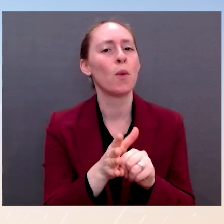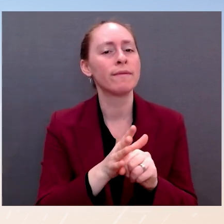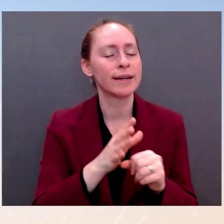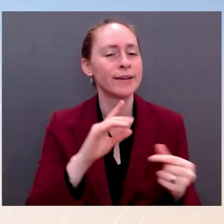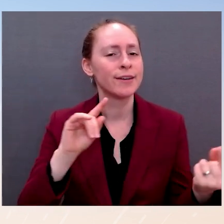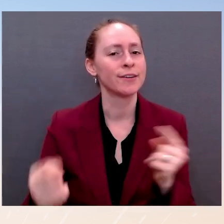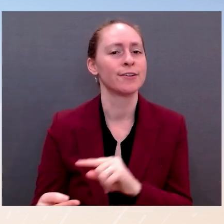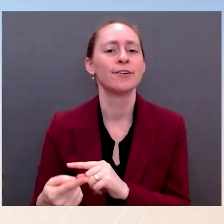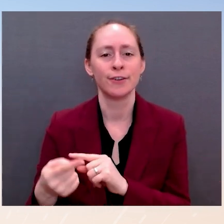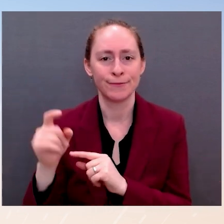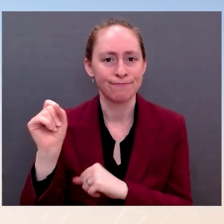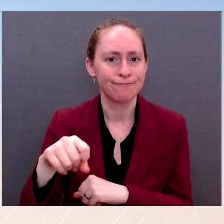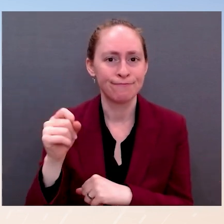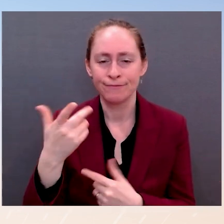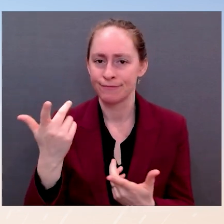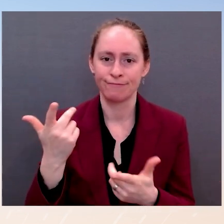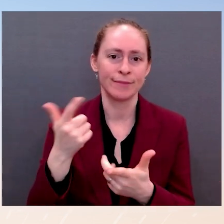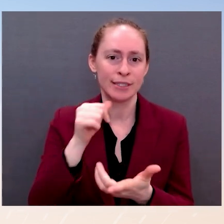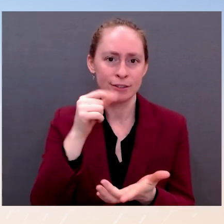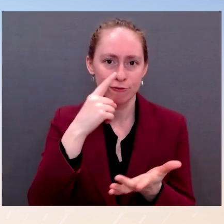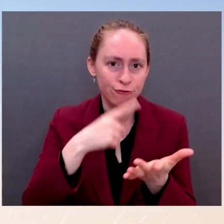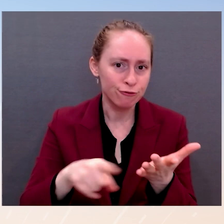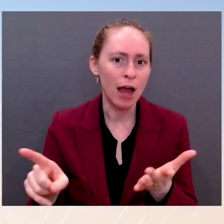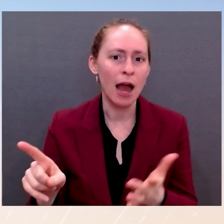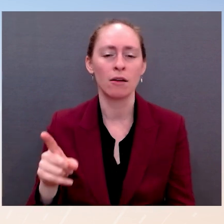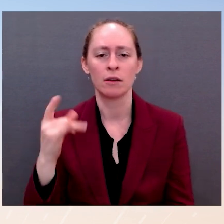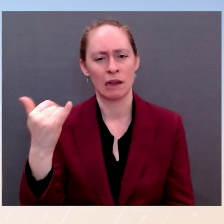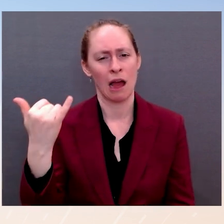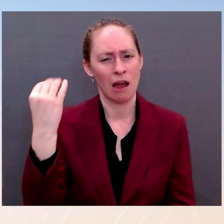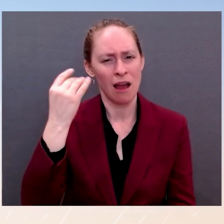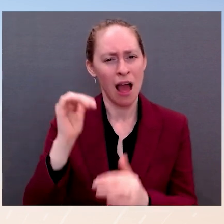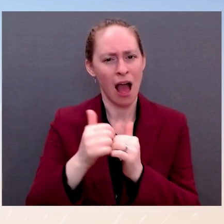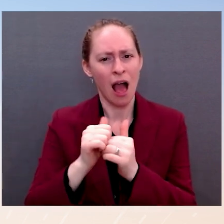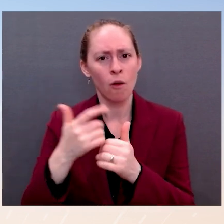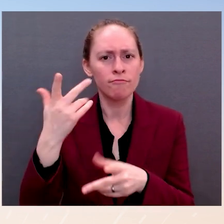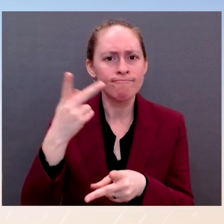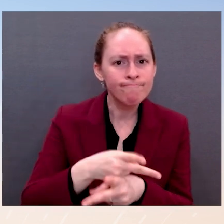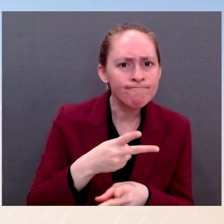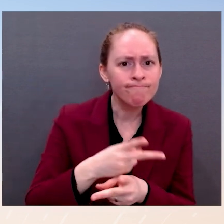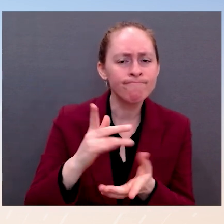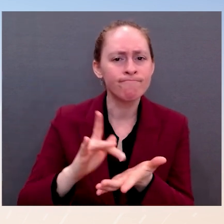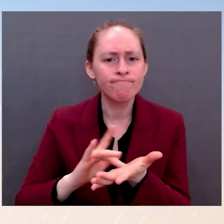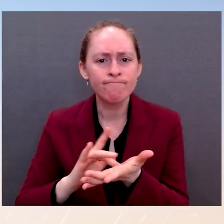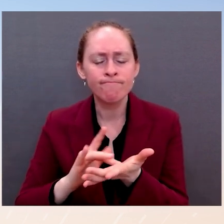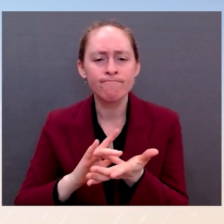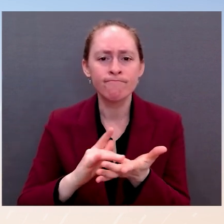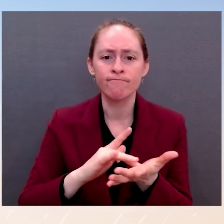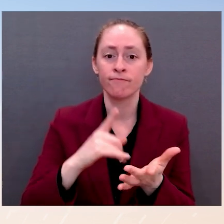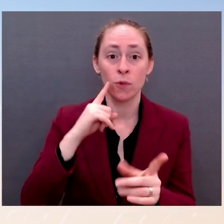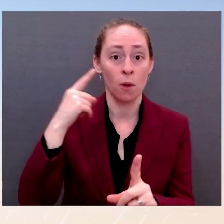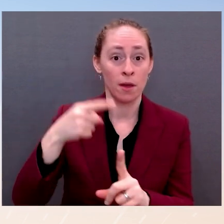We also find racial disparities in cancer care and treatment, particularly for diagnostic and treatment delays,